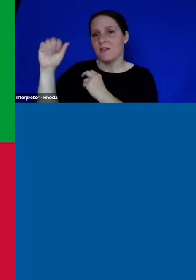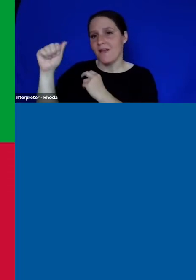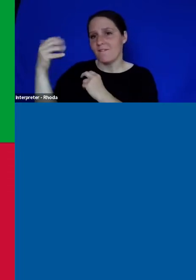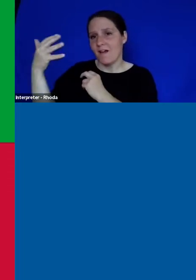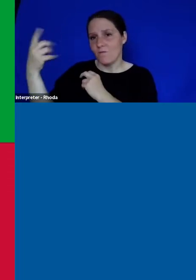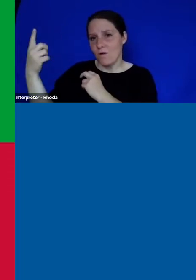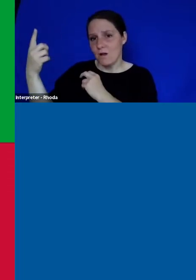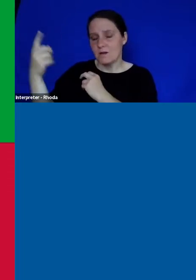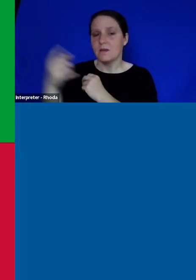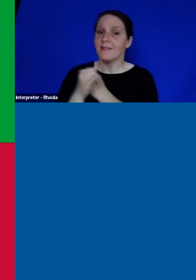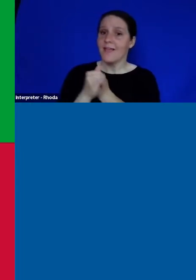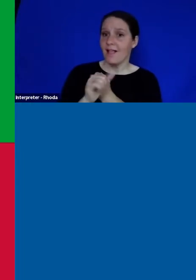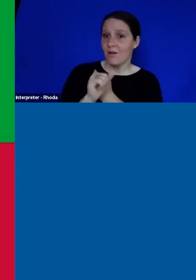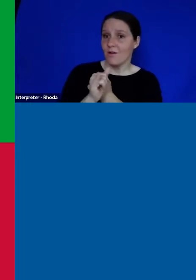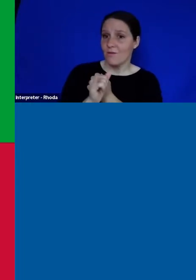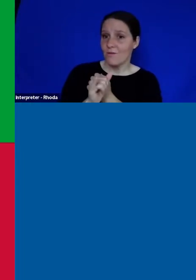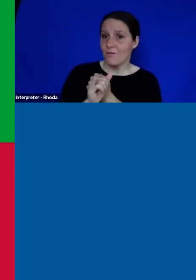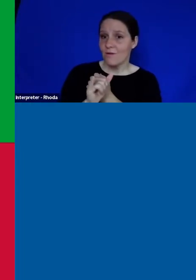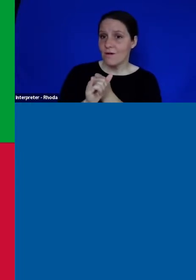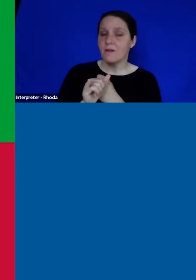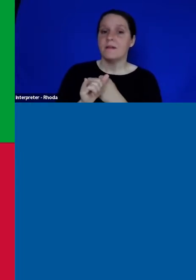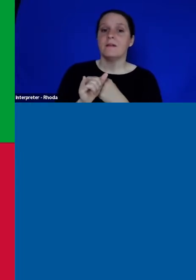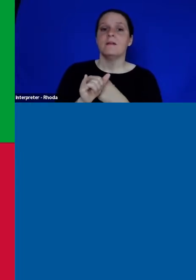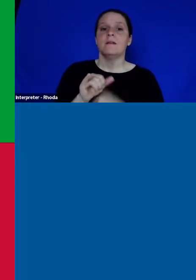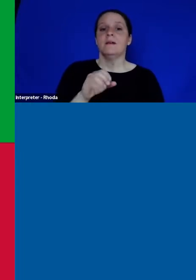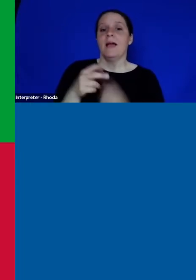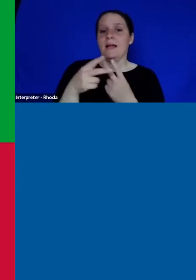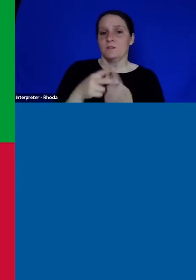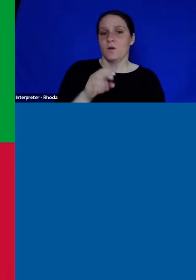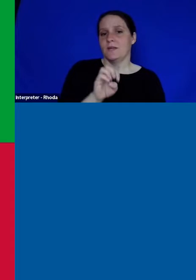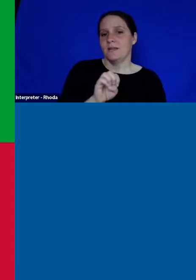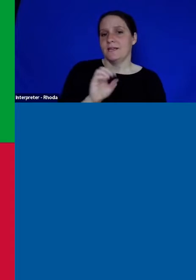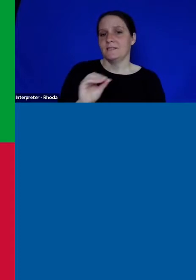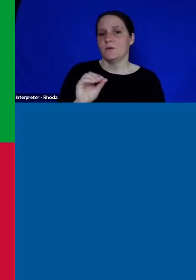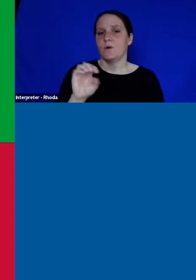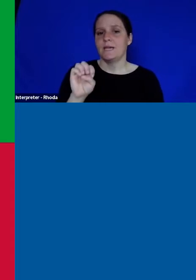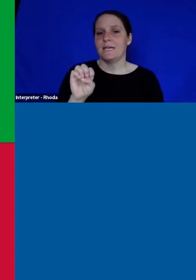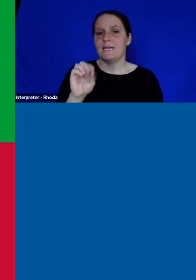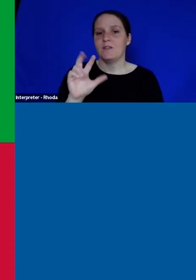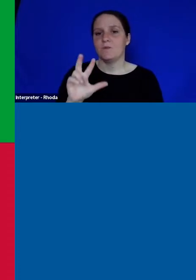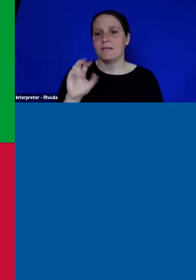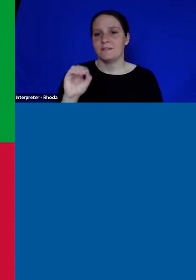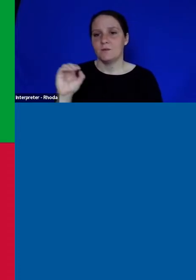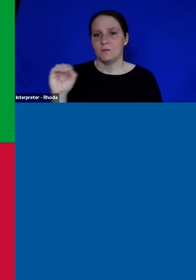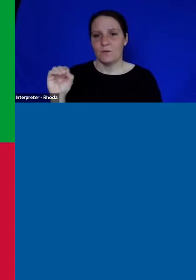which was used for the header and social tag with a hex code of E0E300, and then hot pink,